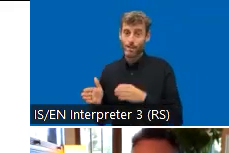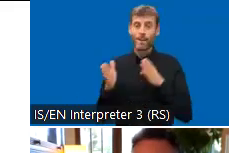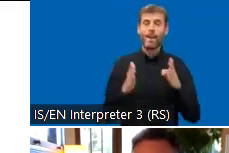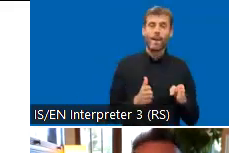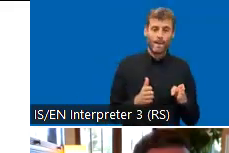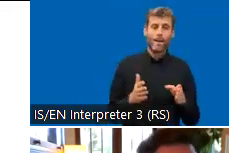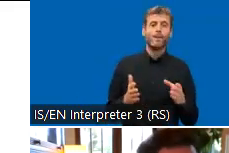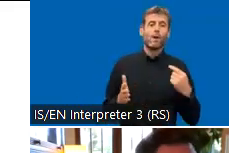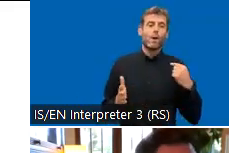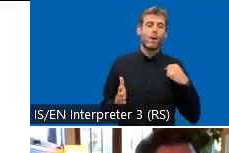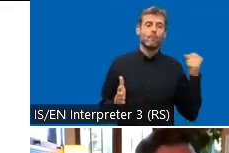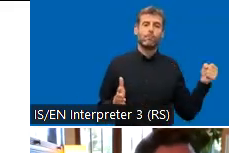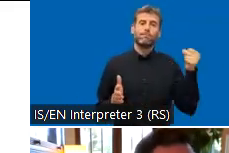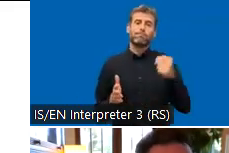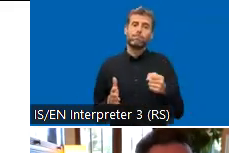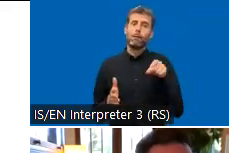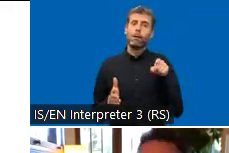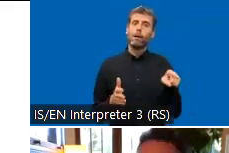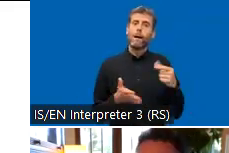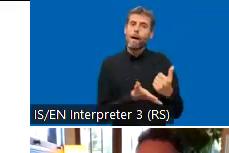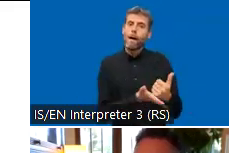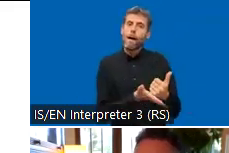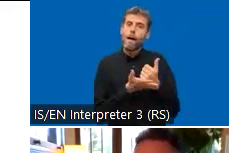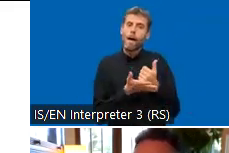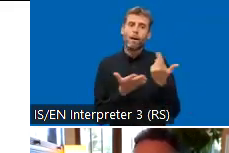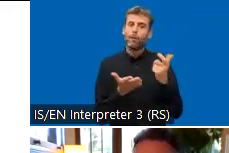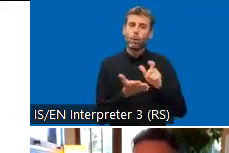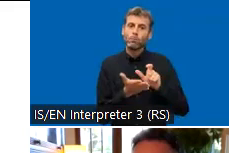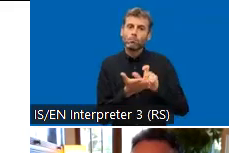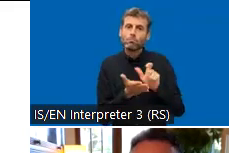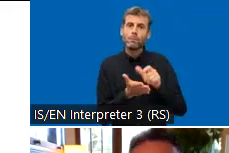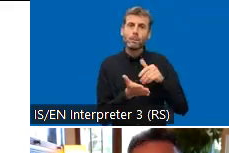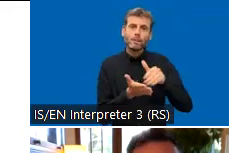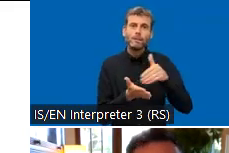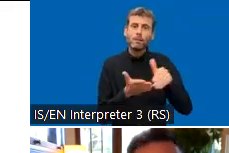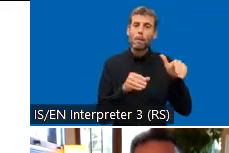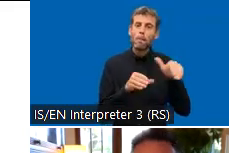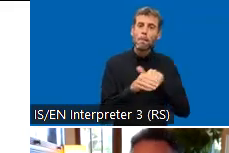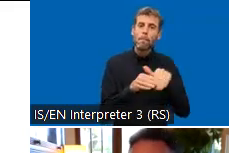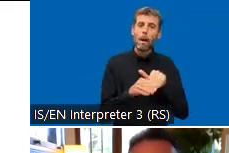help us with membership sales and support in Europe. So I'm going take a moment and